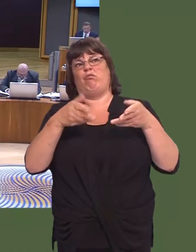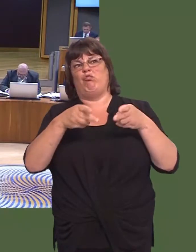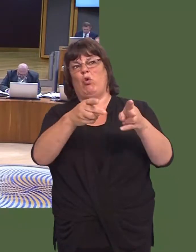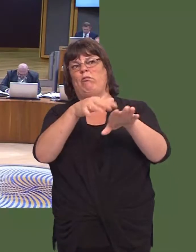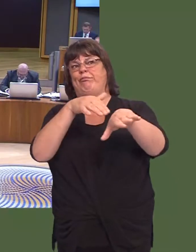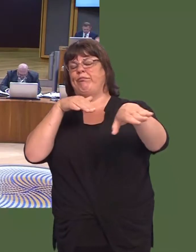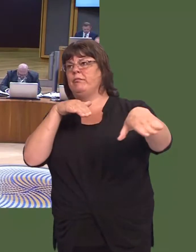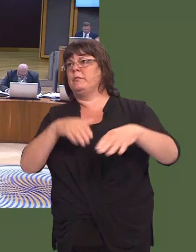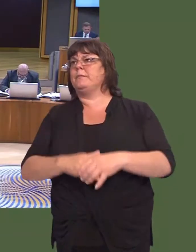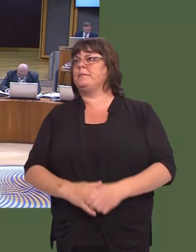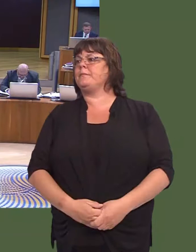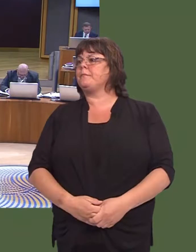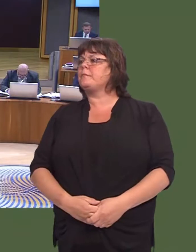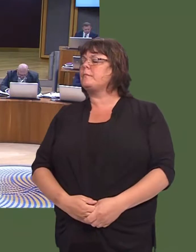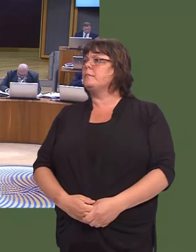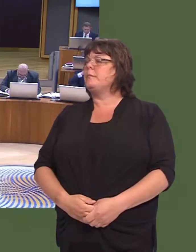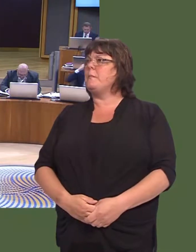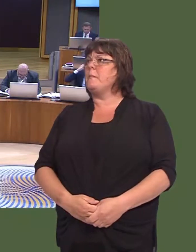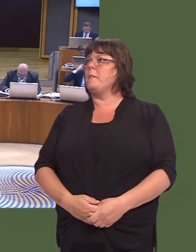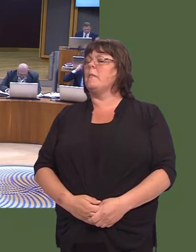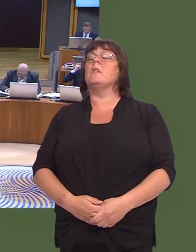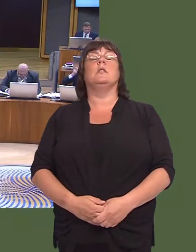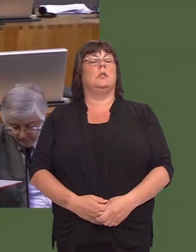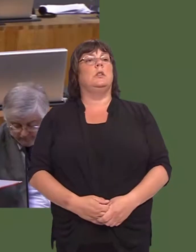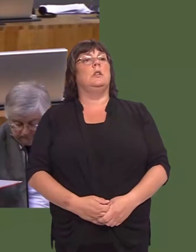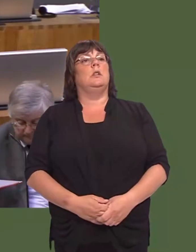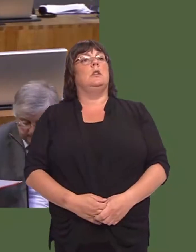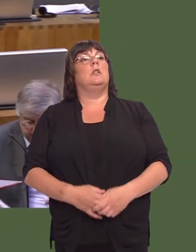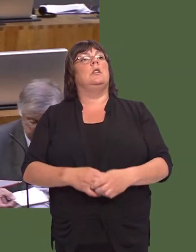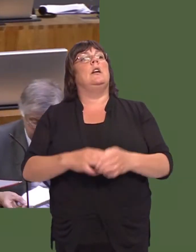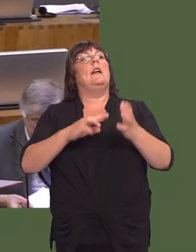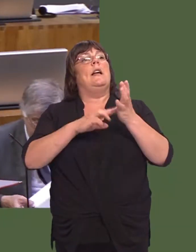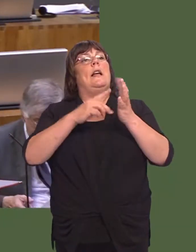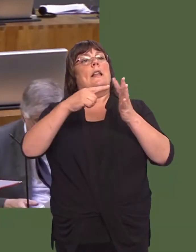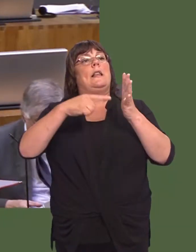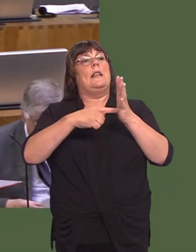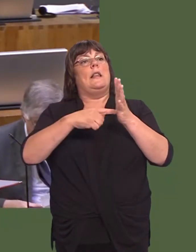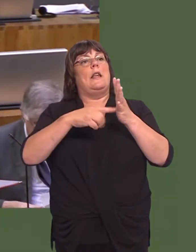Carwyn Jones: Discussions have taken place with Network Rail on this; the Minister has